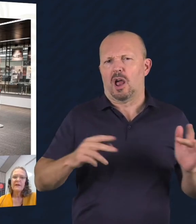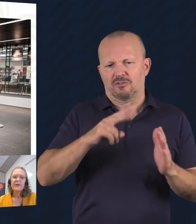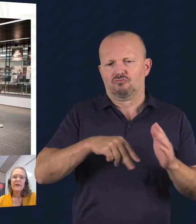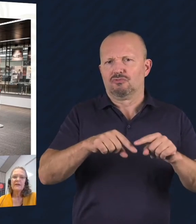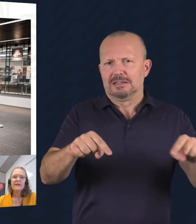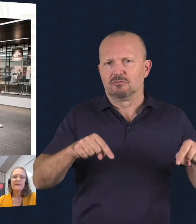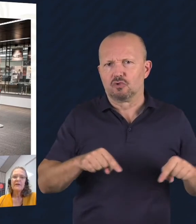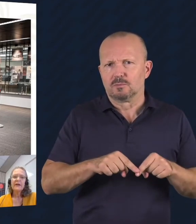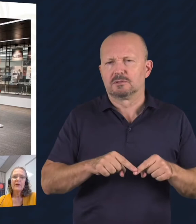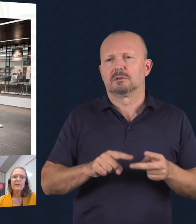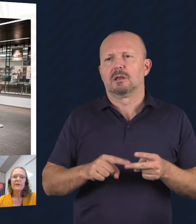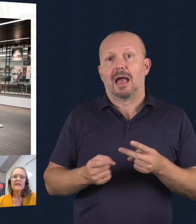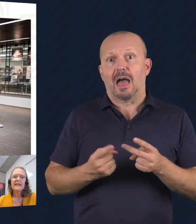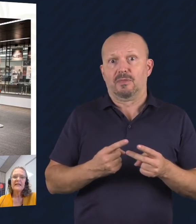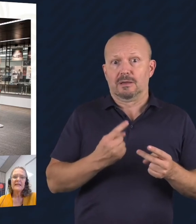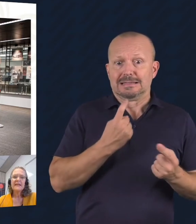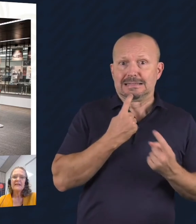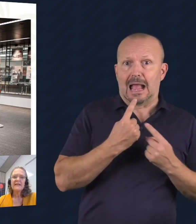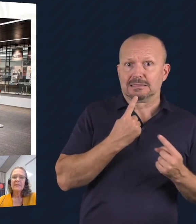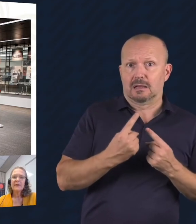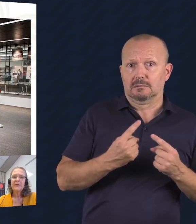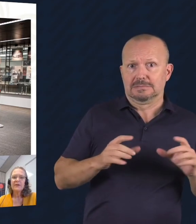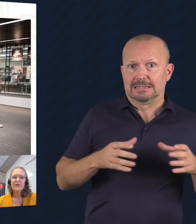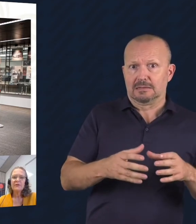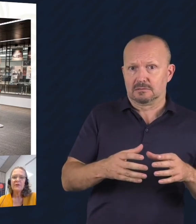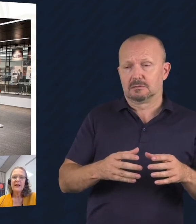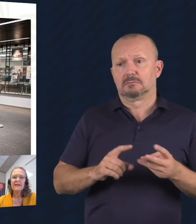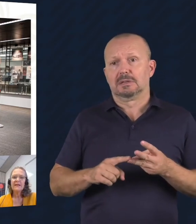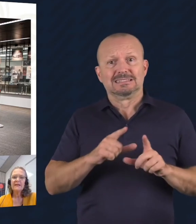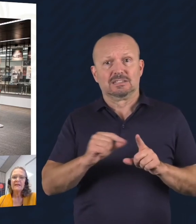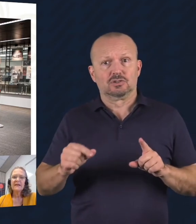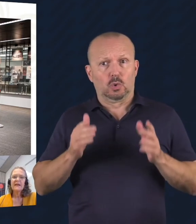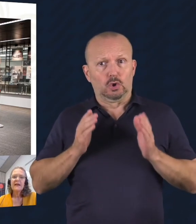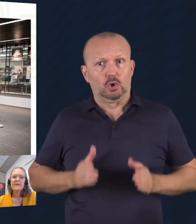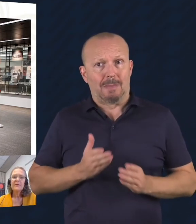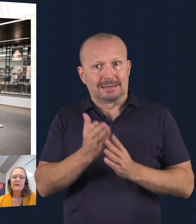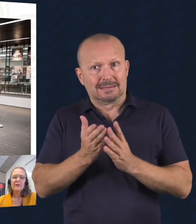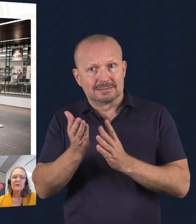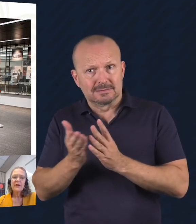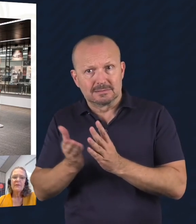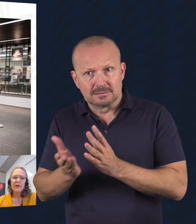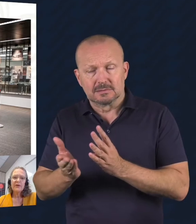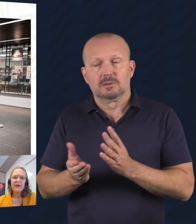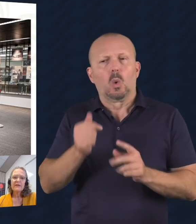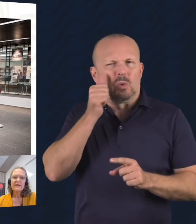We're delivering open data sets and dabbling with digital humanities, tools, and projects.